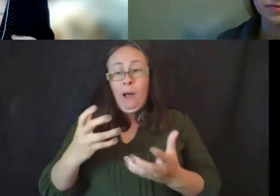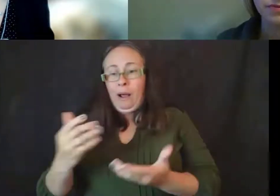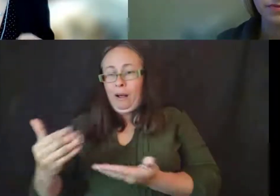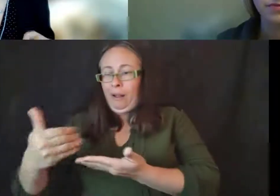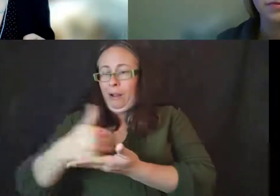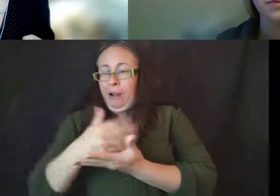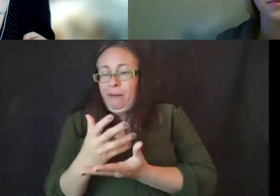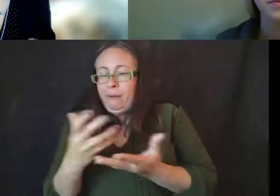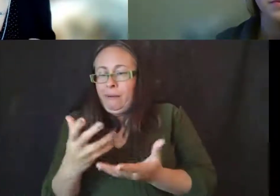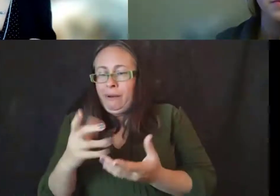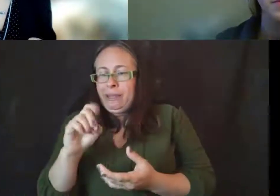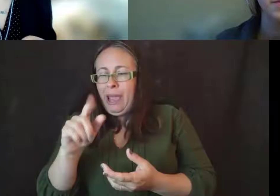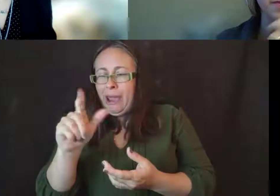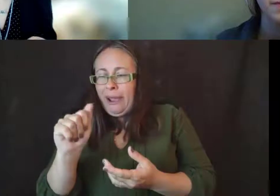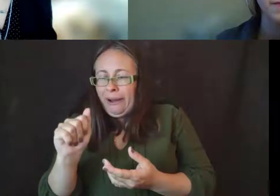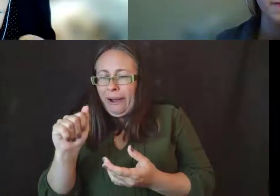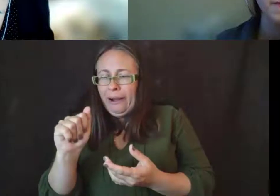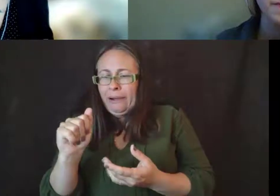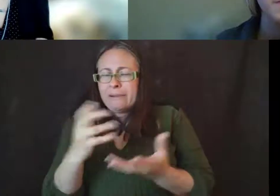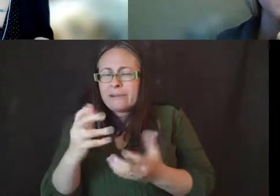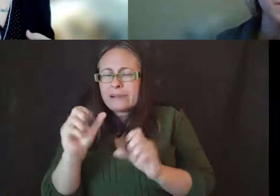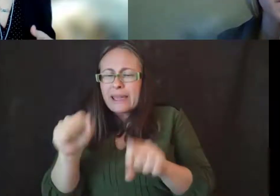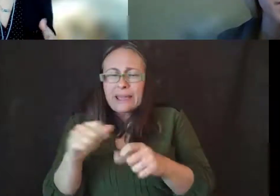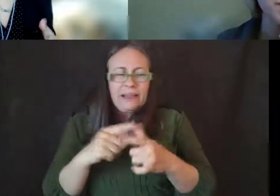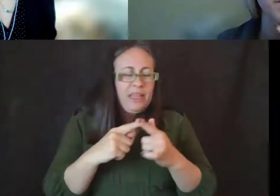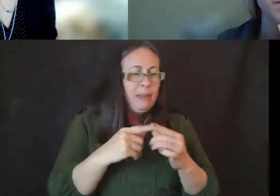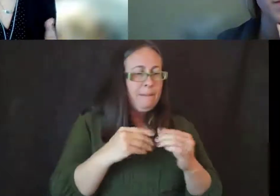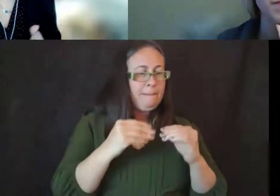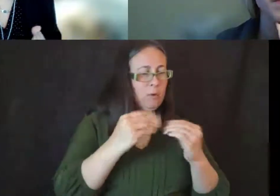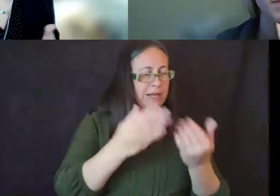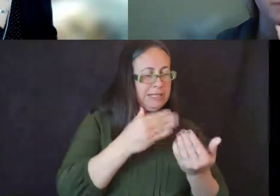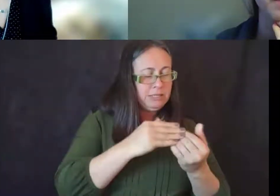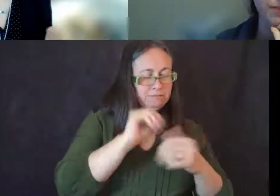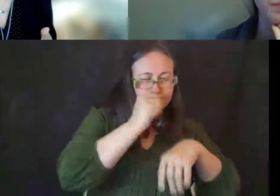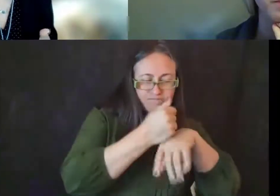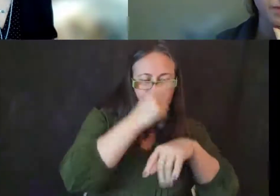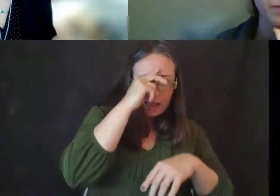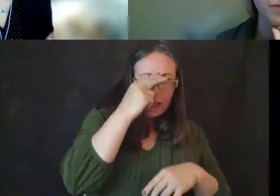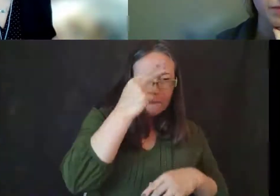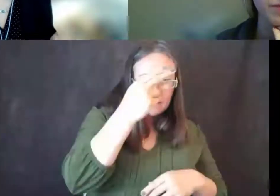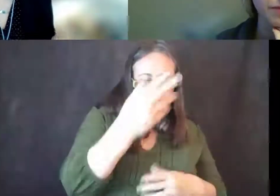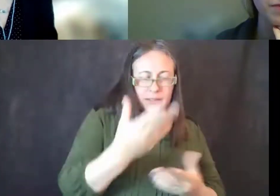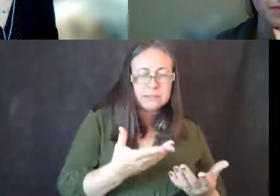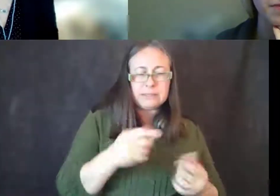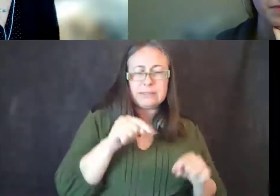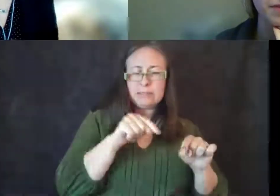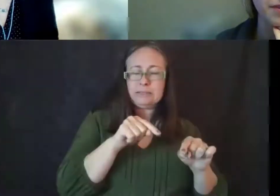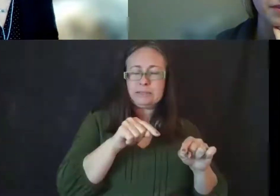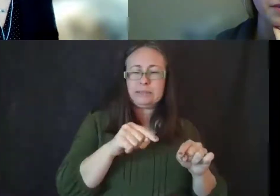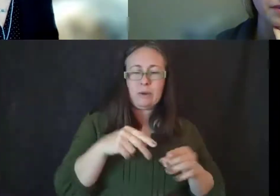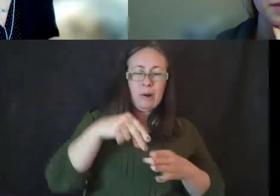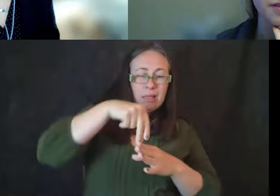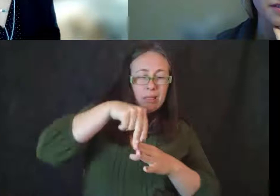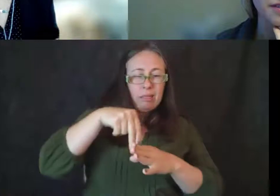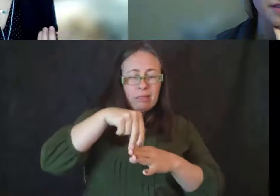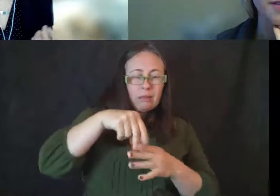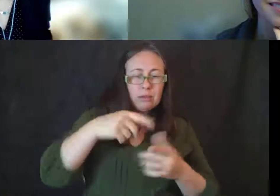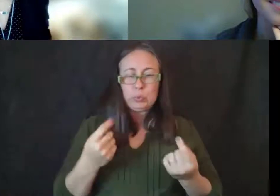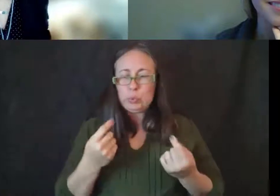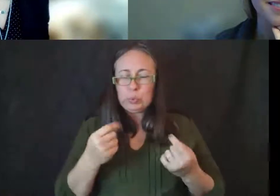so eventually you can make that hypothesis on a single sex, if that's what you can do, what you're able to do.